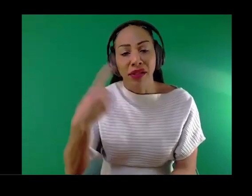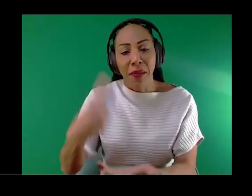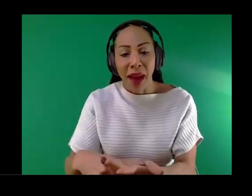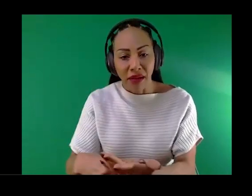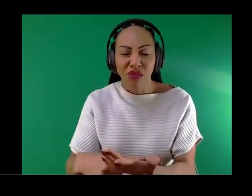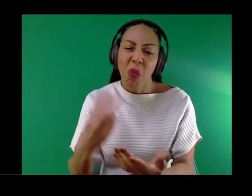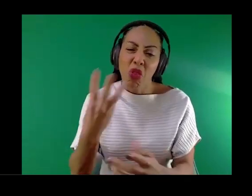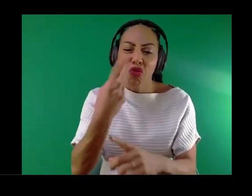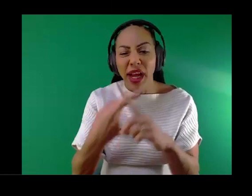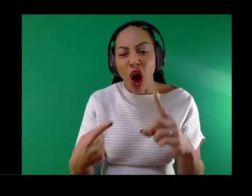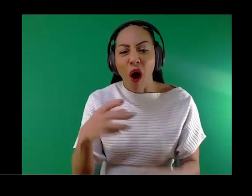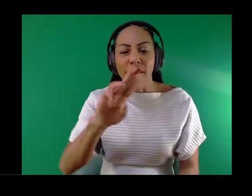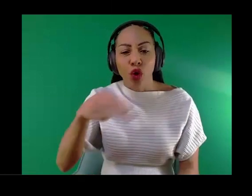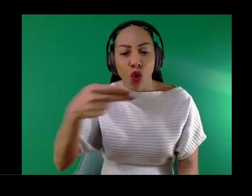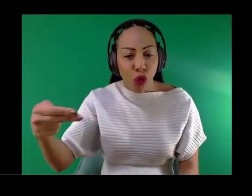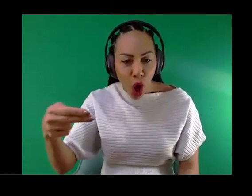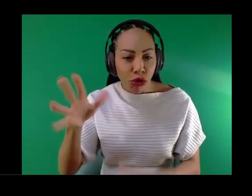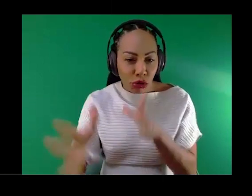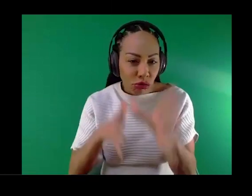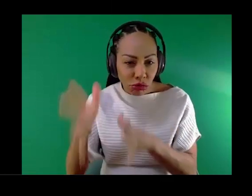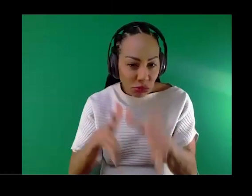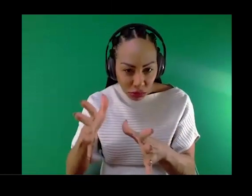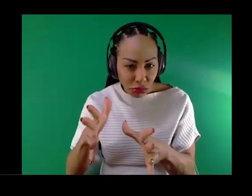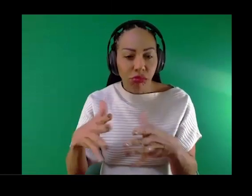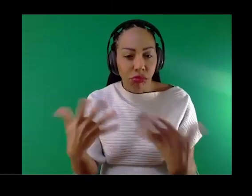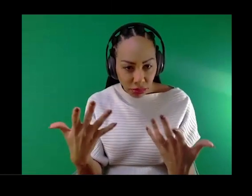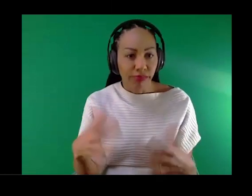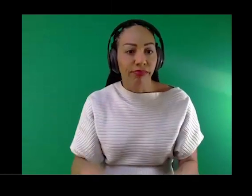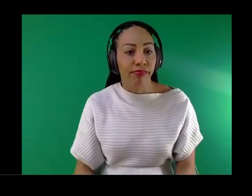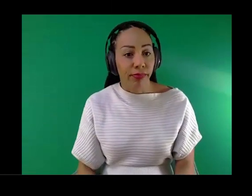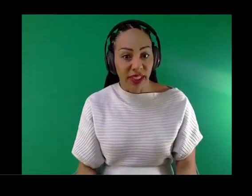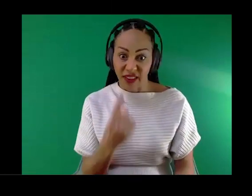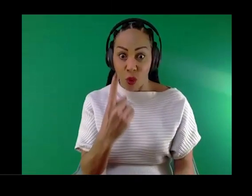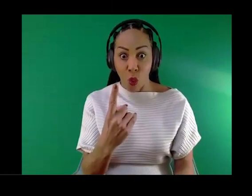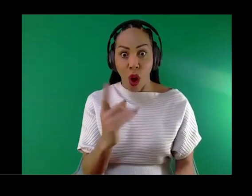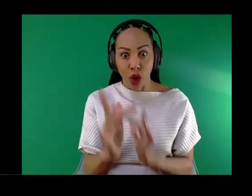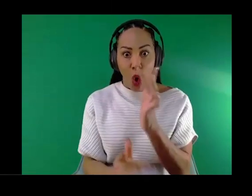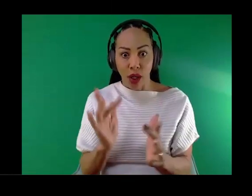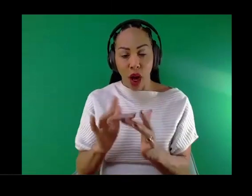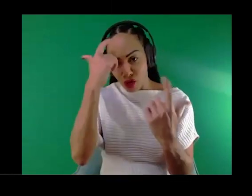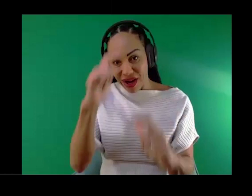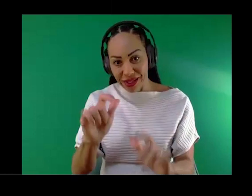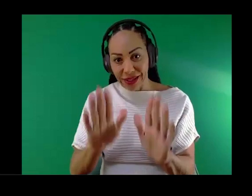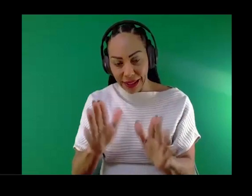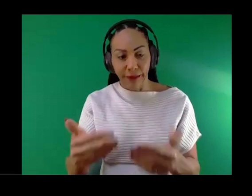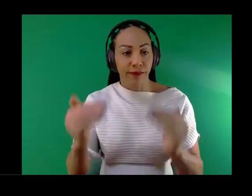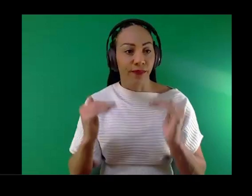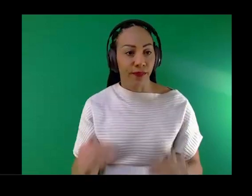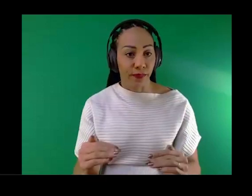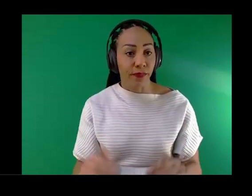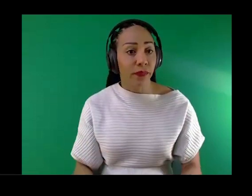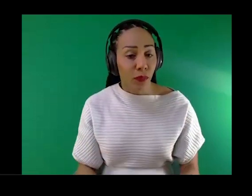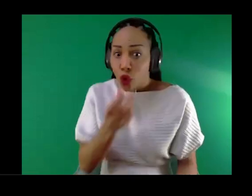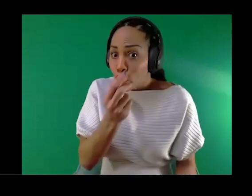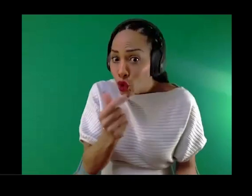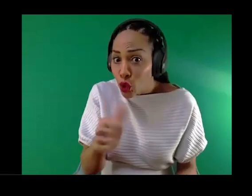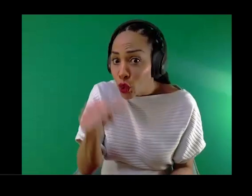thousand shortly we will be moving to a uh a question and answer session but before we do